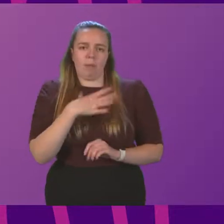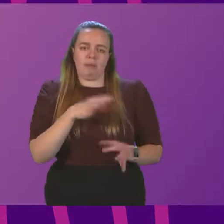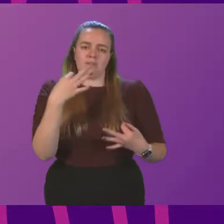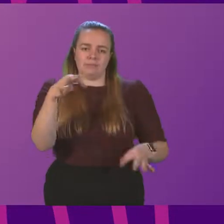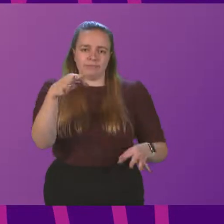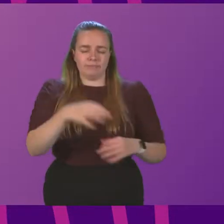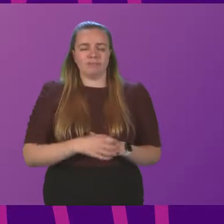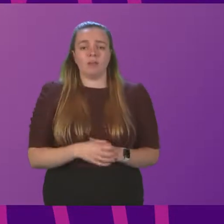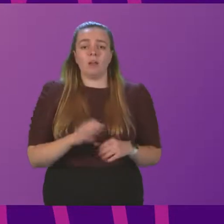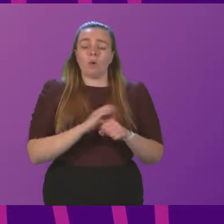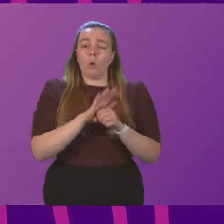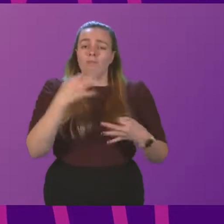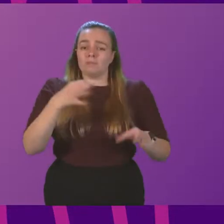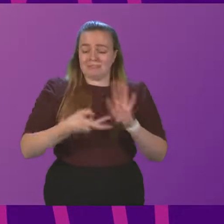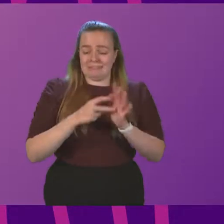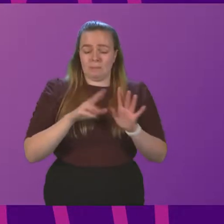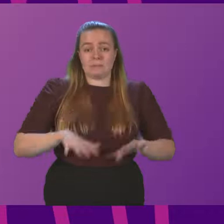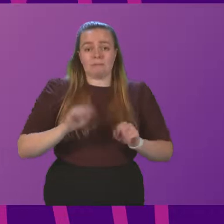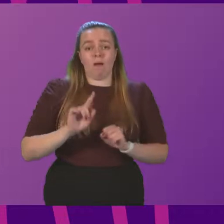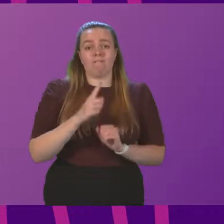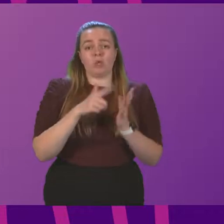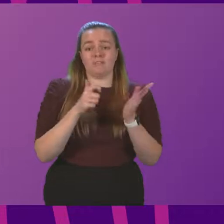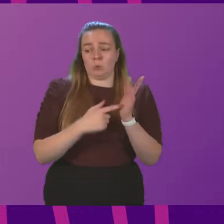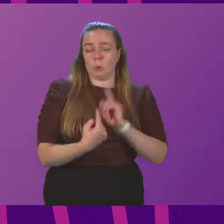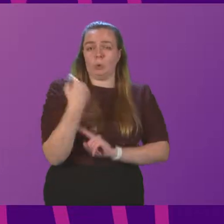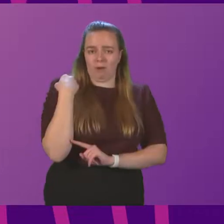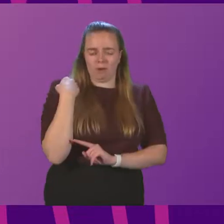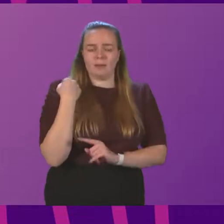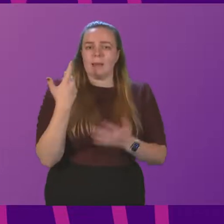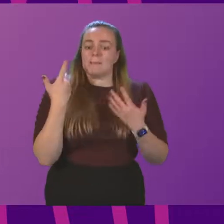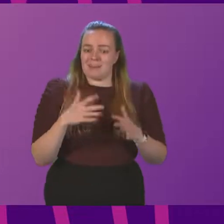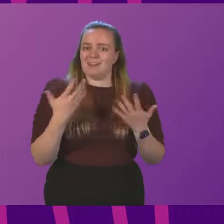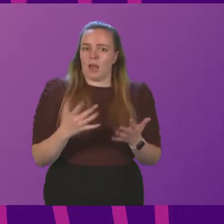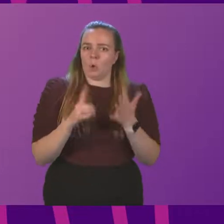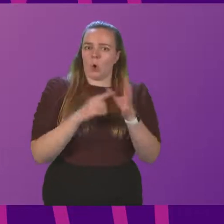Covid certification scheme was introduced on 1 October and has been enforceable by law since